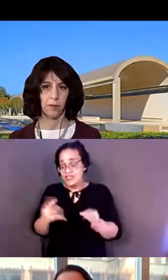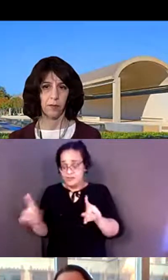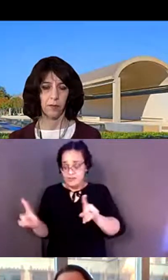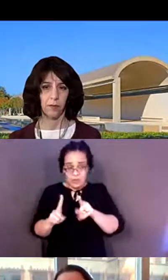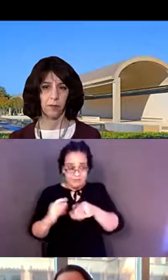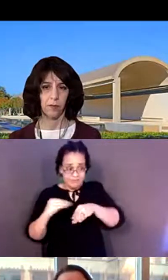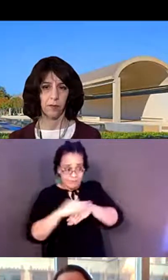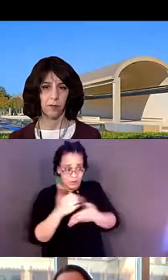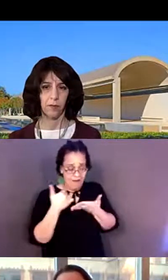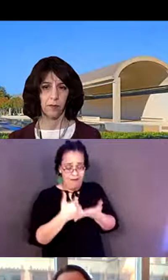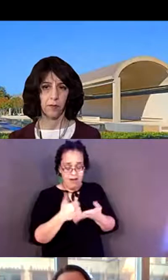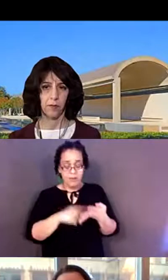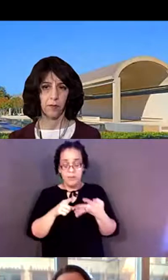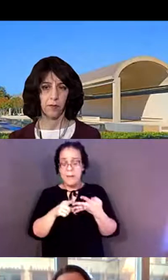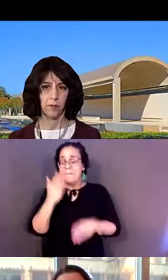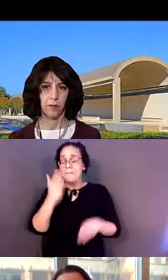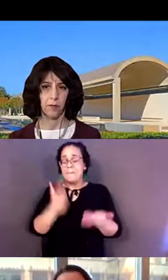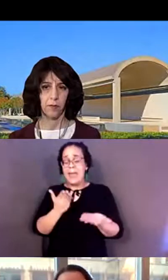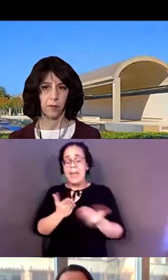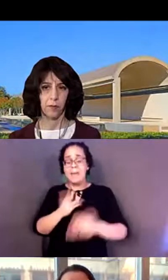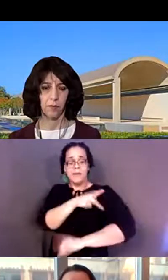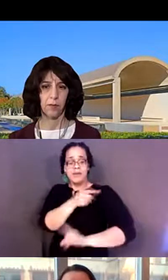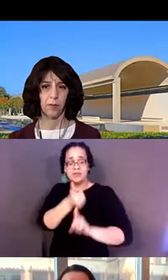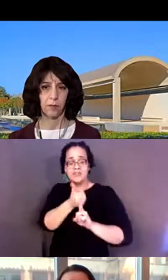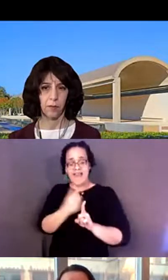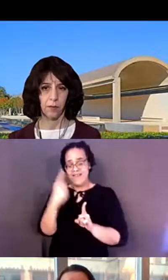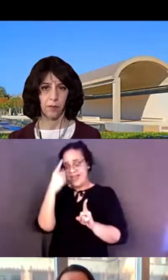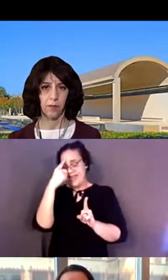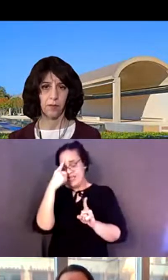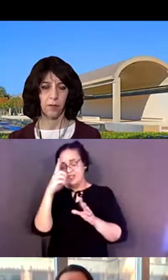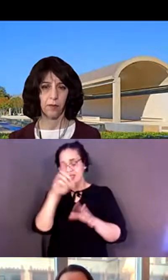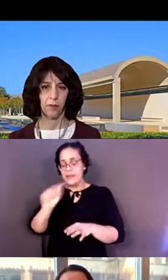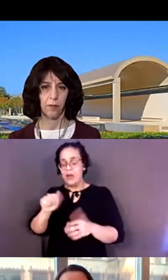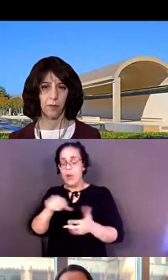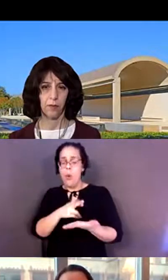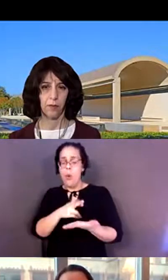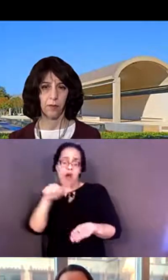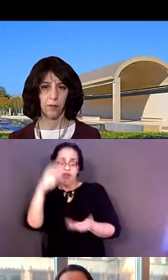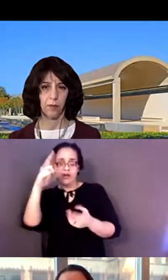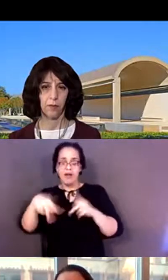has an intellectual or developmental disability. It could also be someone like